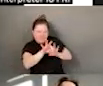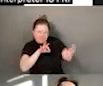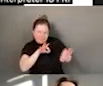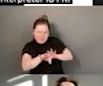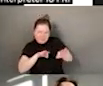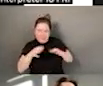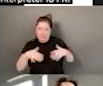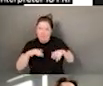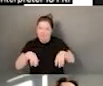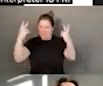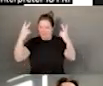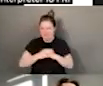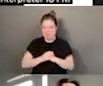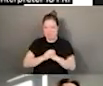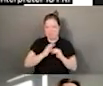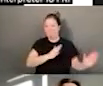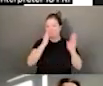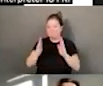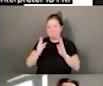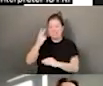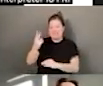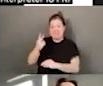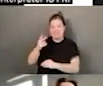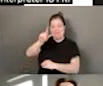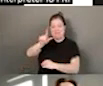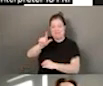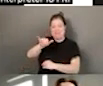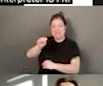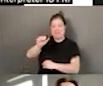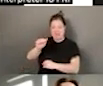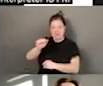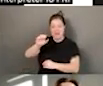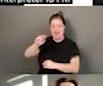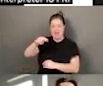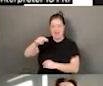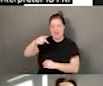And then I have my colleague Lisa Engstrom from Funka, she's a research UX researcher